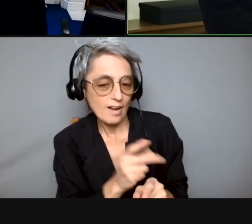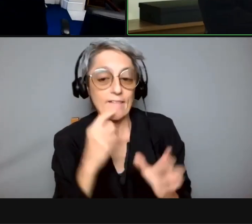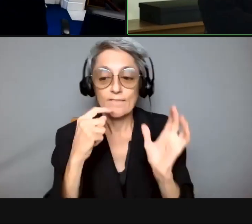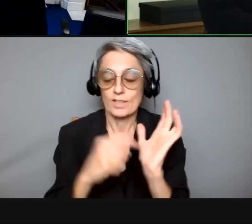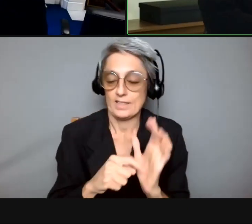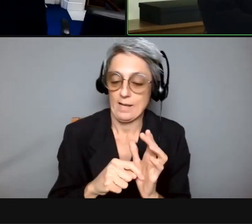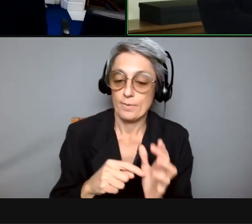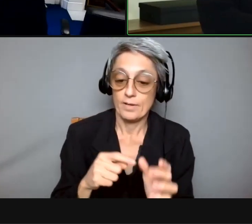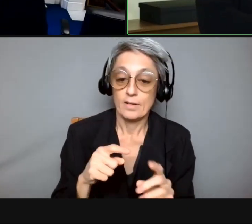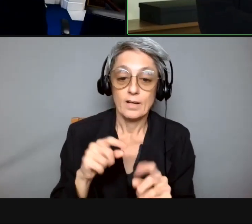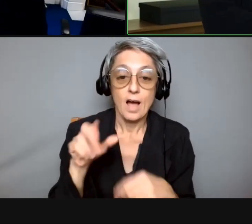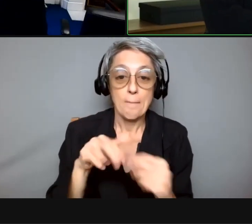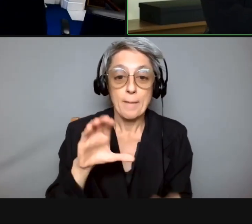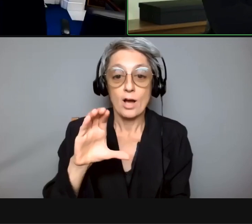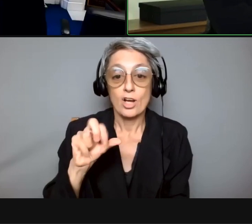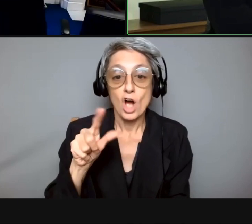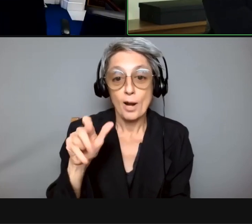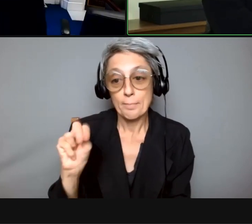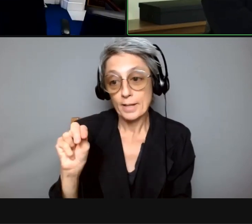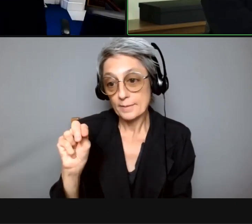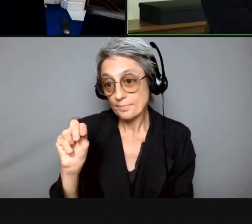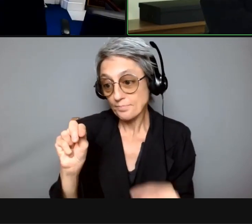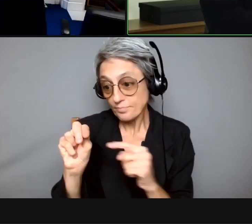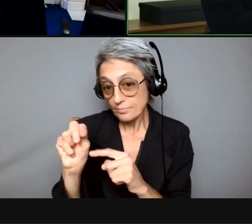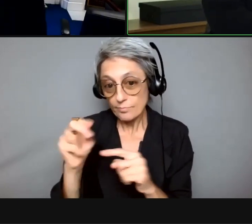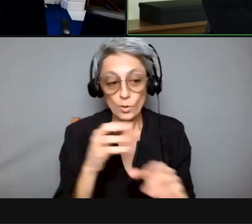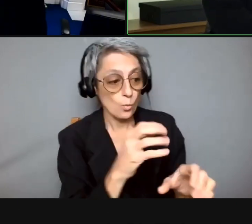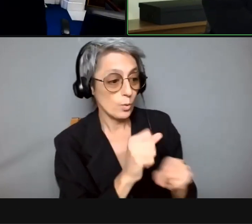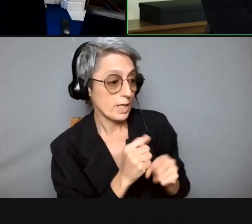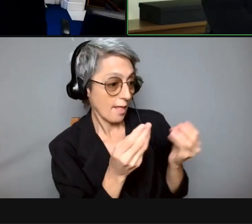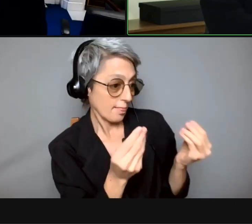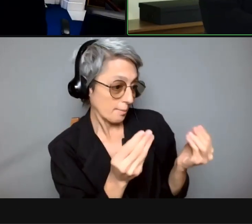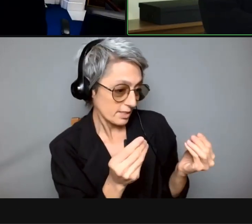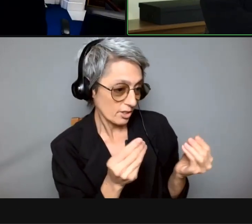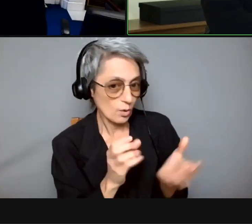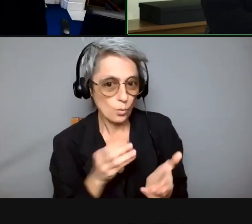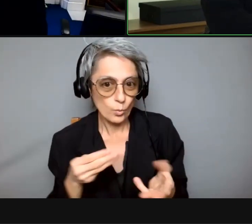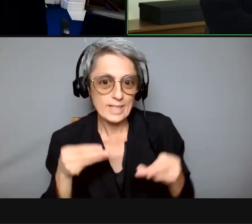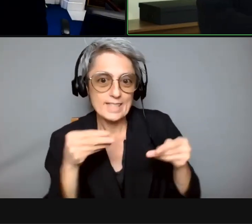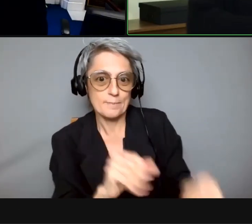we've already spent carbon getting that material, not us, but some supplier somewhere has minded,